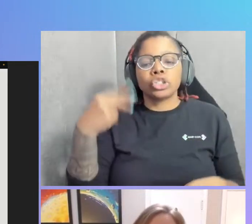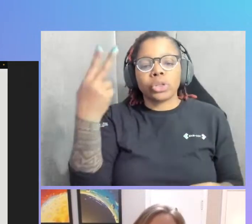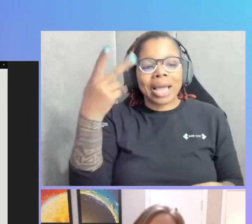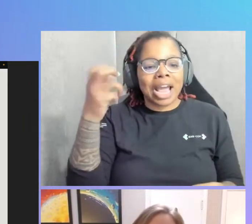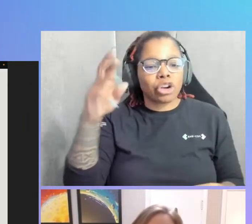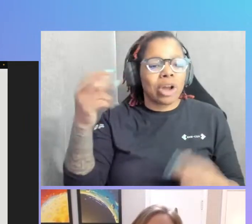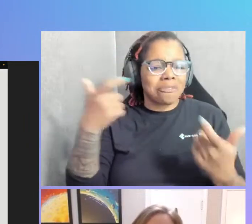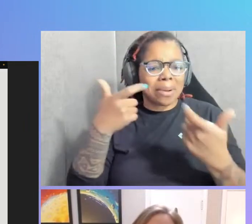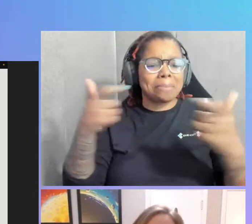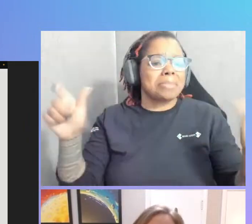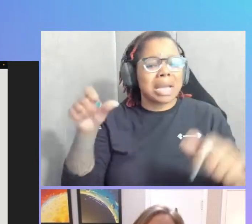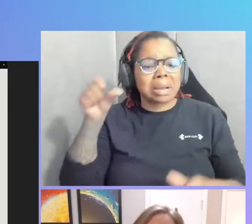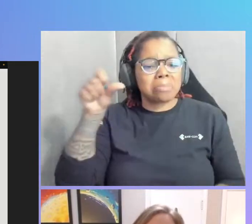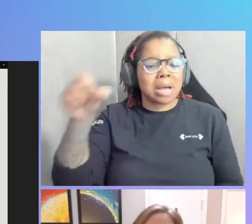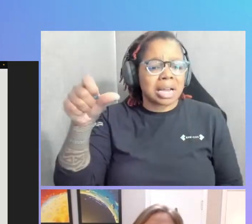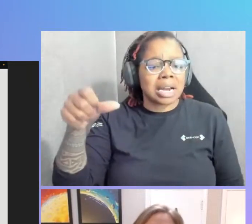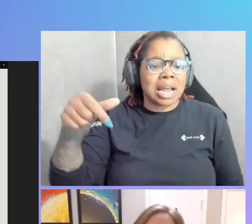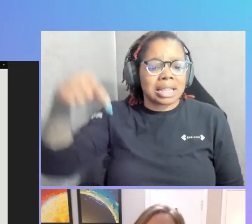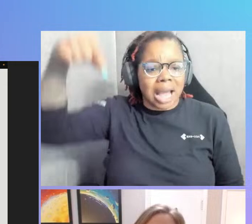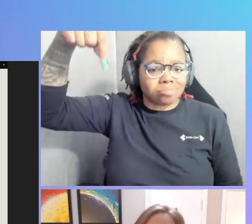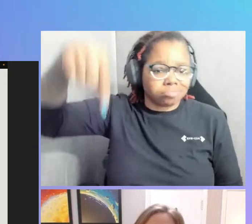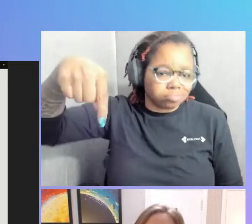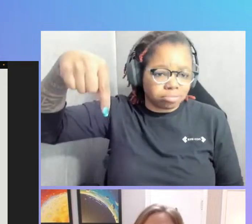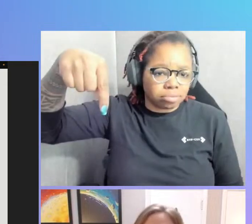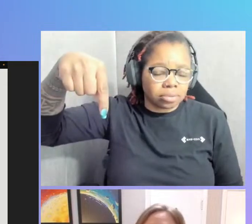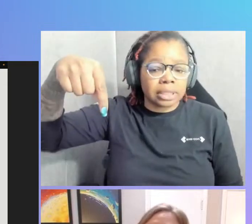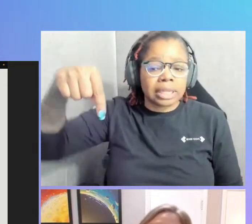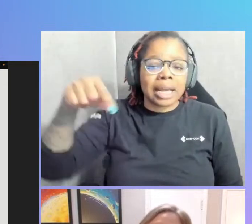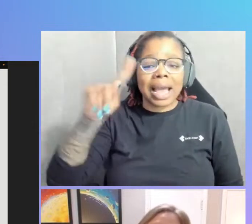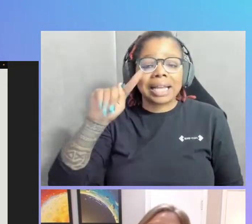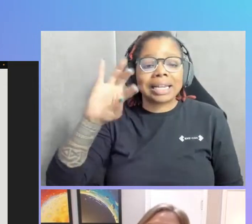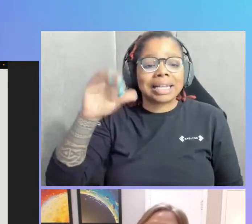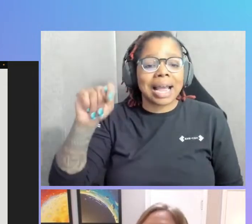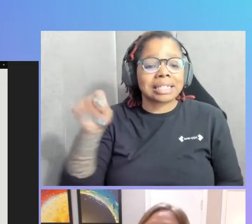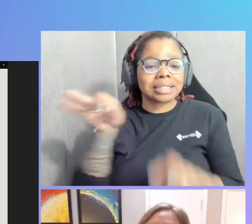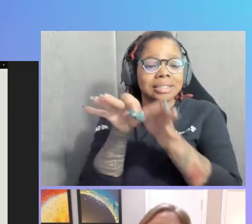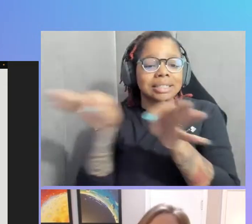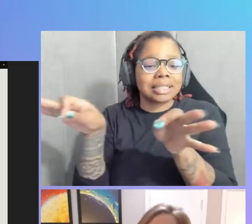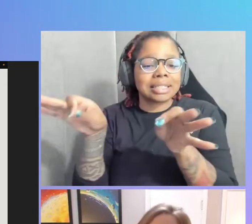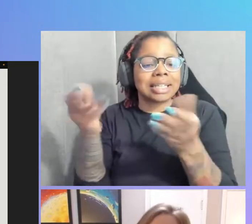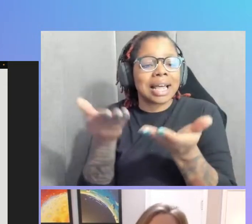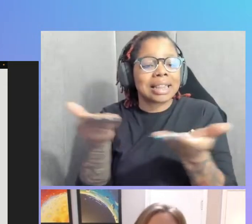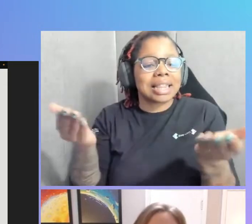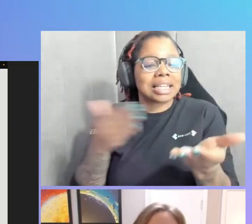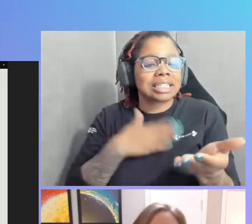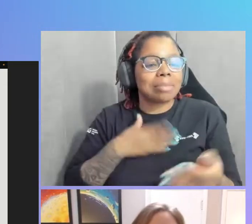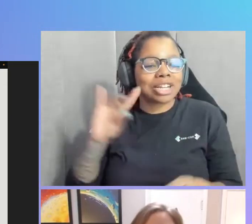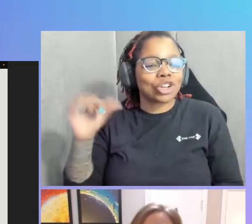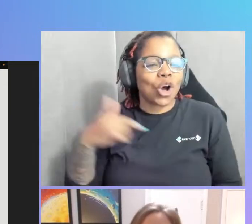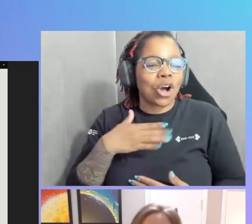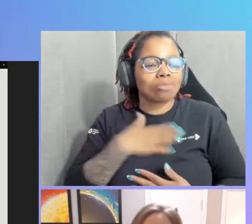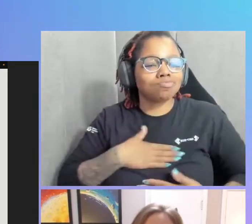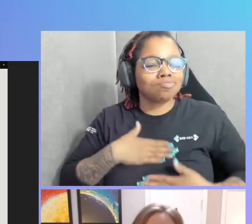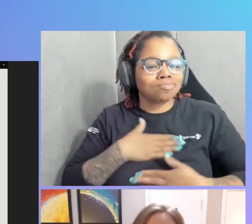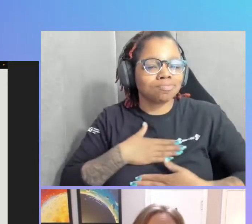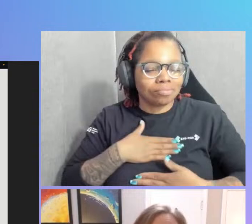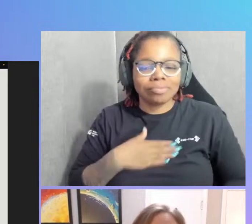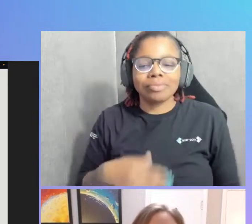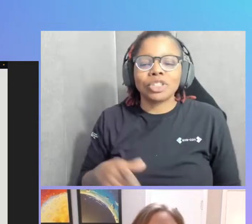contains a downward pointing arrow and text that says things that my dog likes. I can select